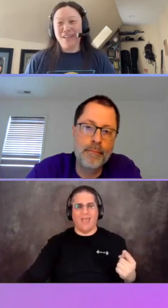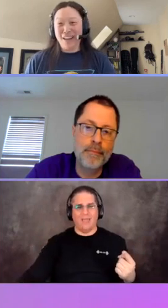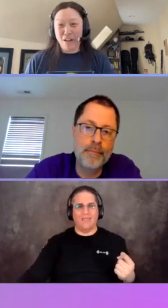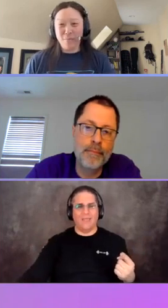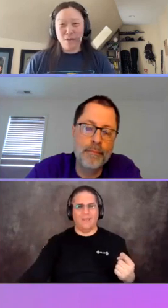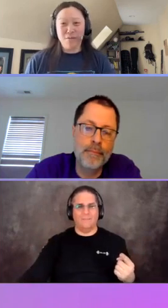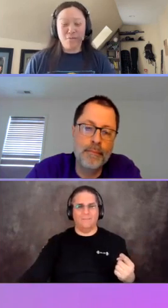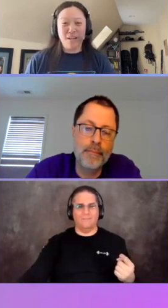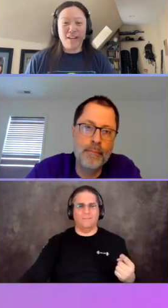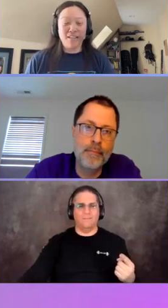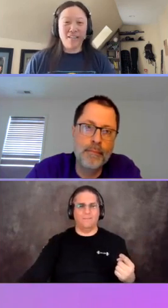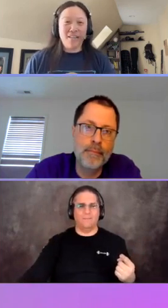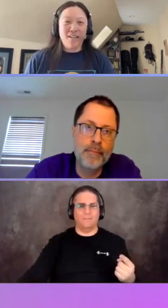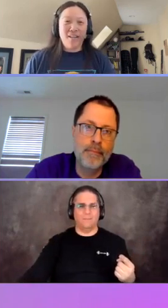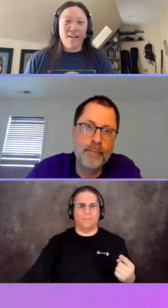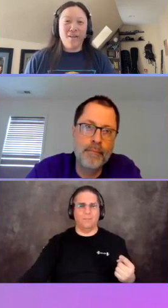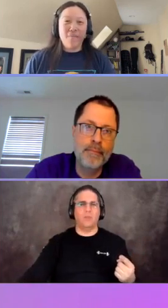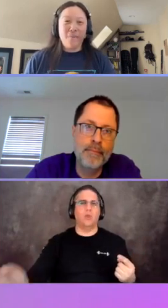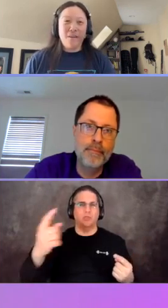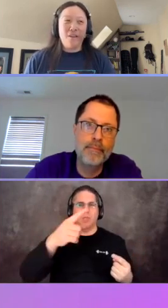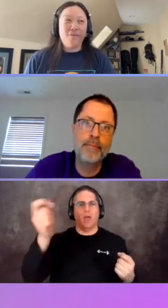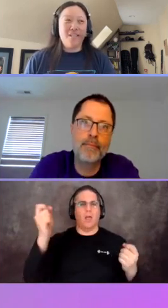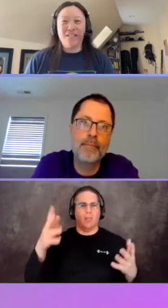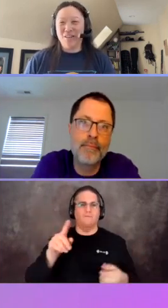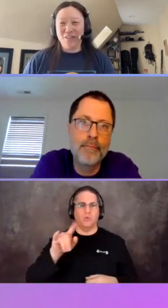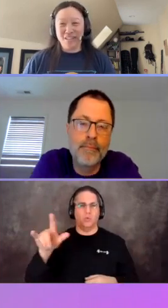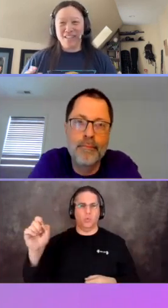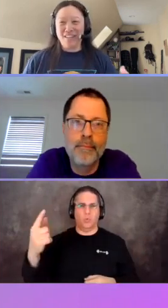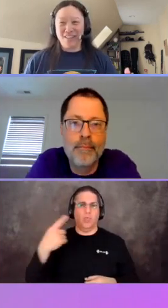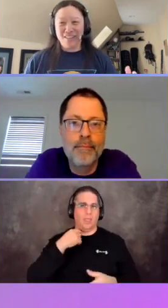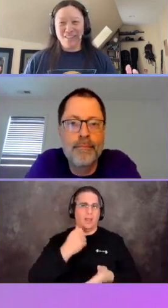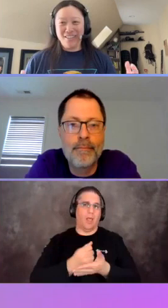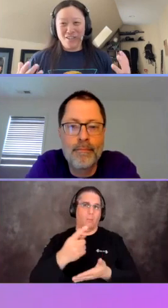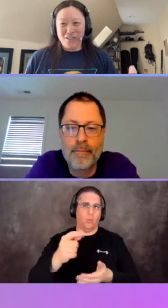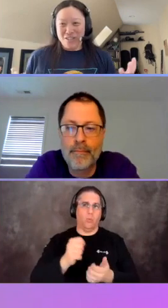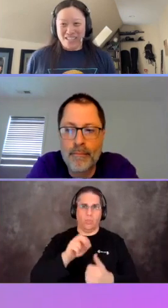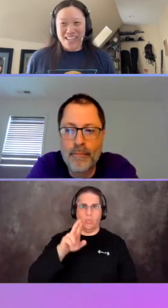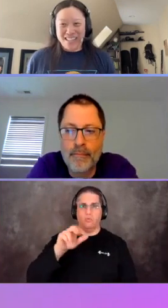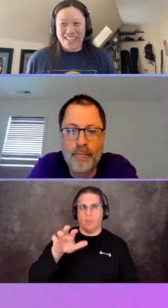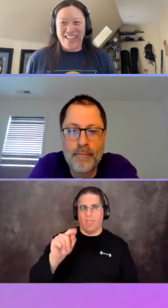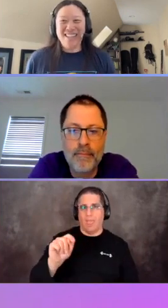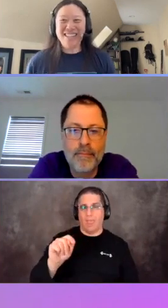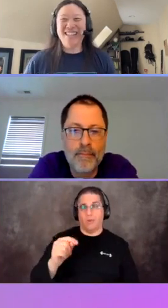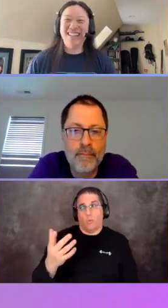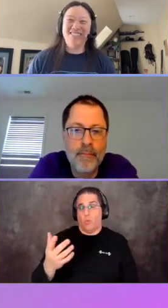this something they should know about but they should stay where they are. [Host Tilly] Doesn't does not